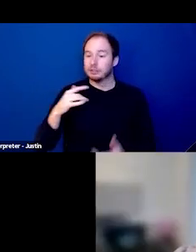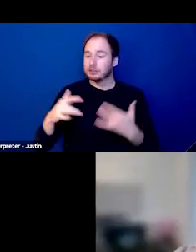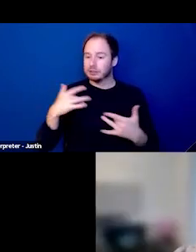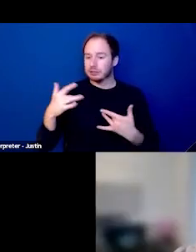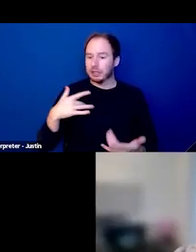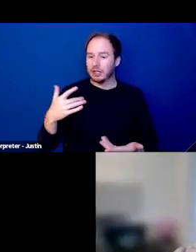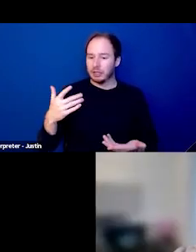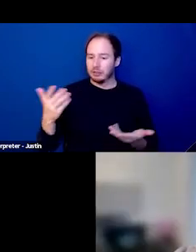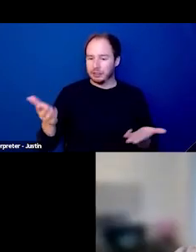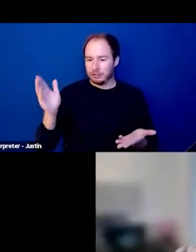thanks so much for being here.